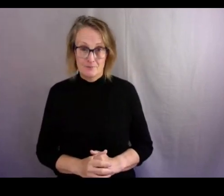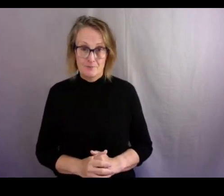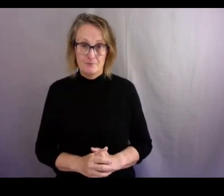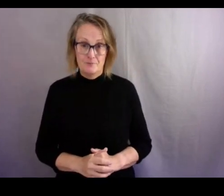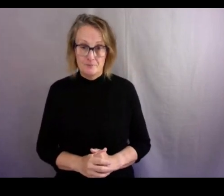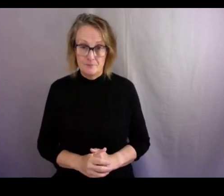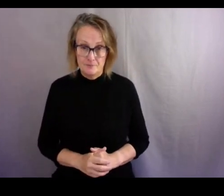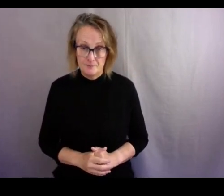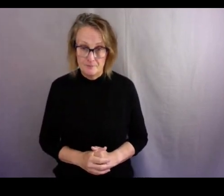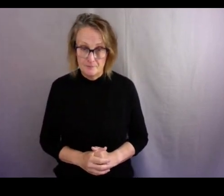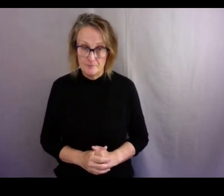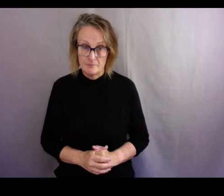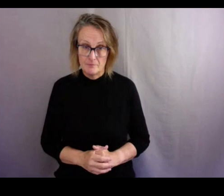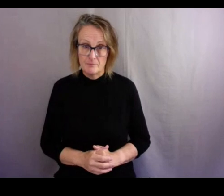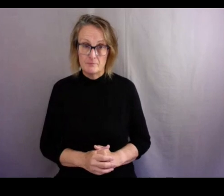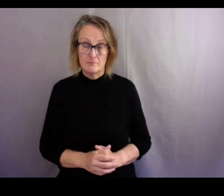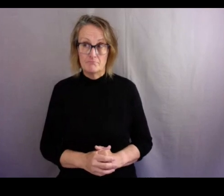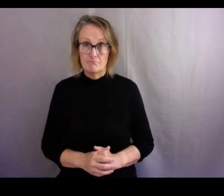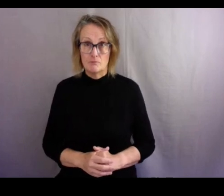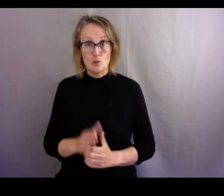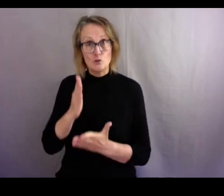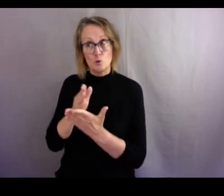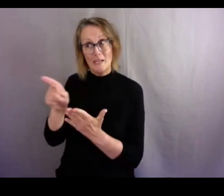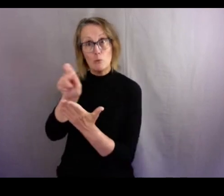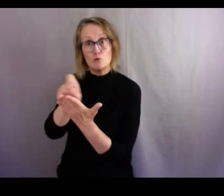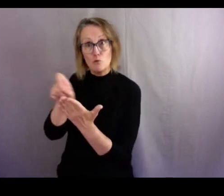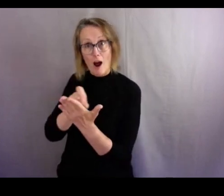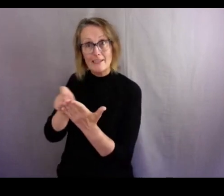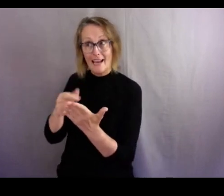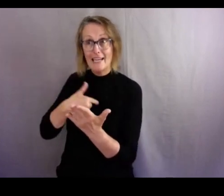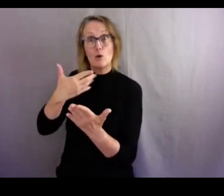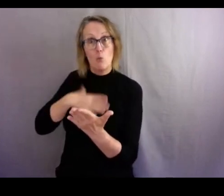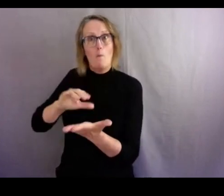that was clearly part of the literary tradition. So that's something important to keep in mind,